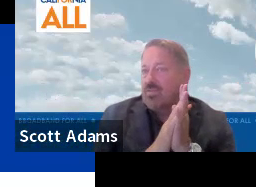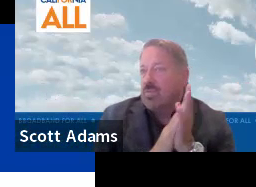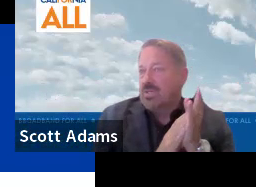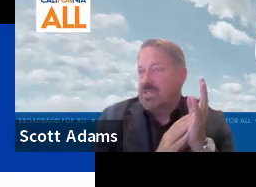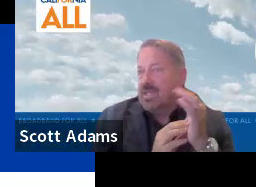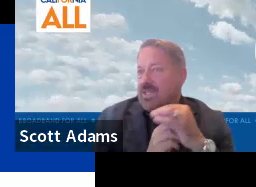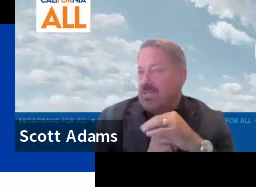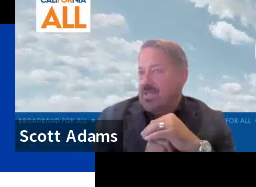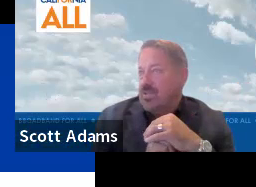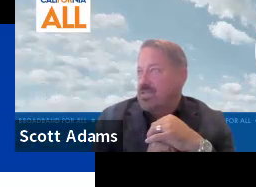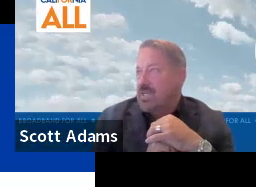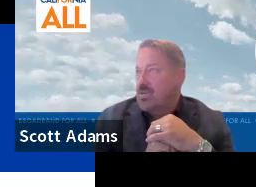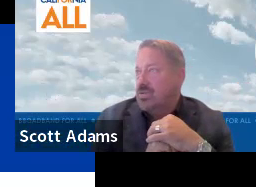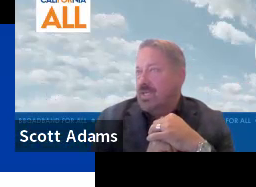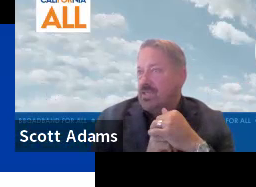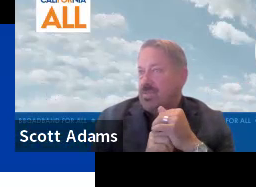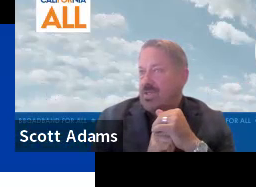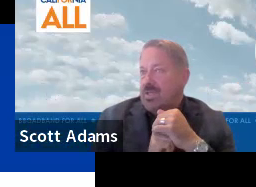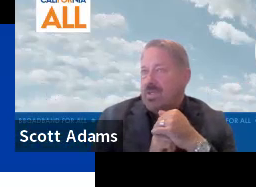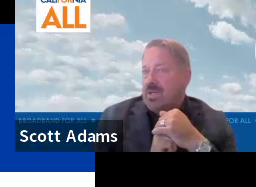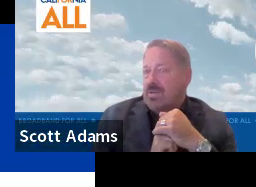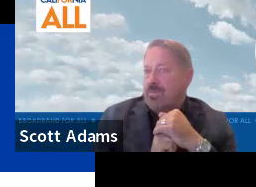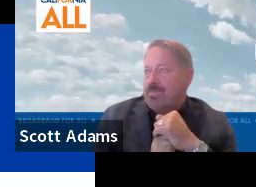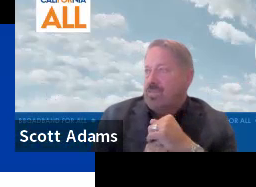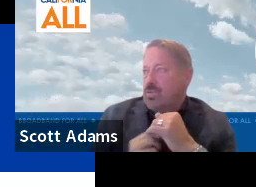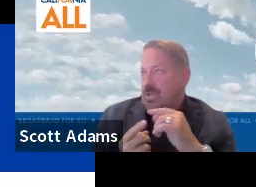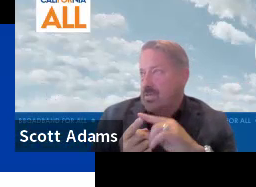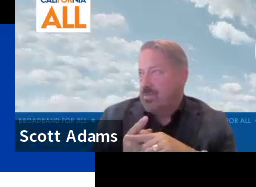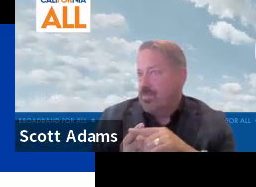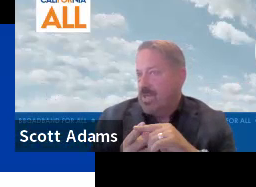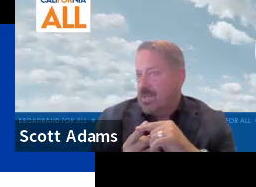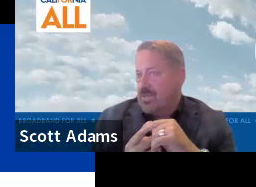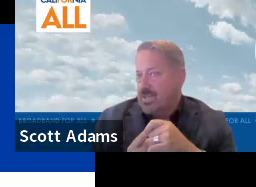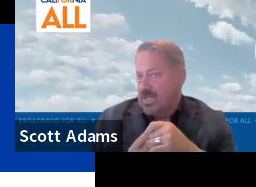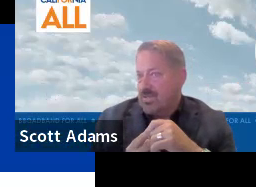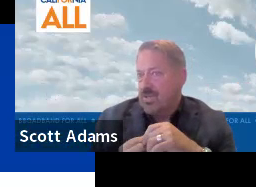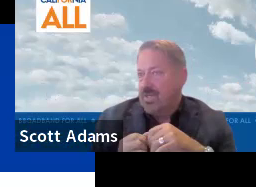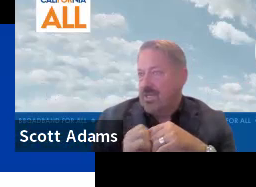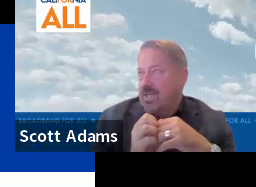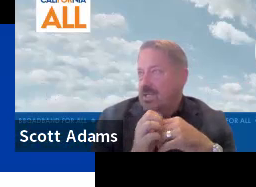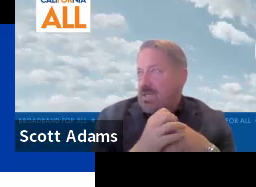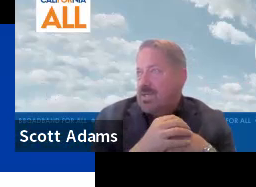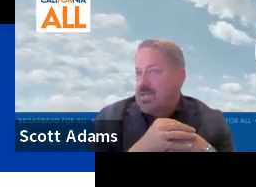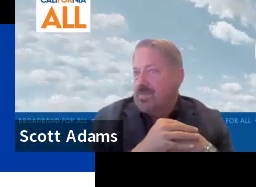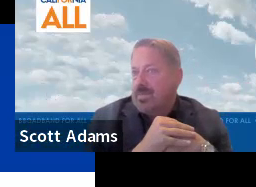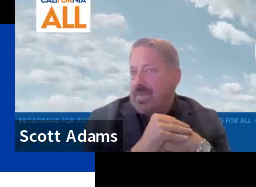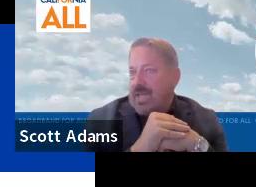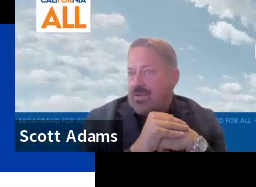several months and that's continued stakeholder engagement through the design survey that Ahn